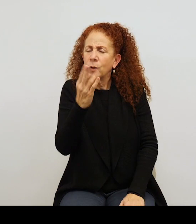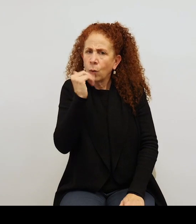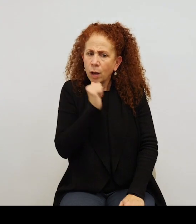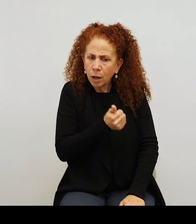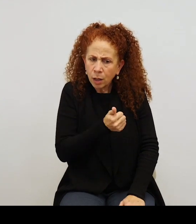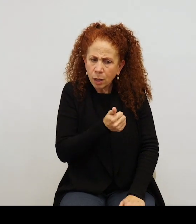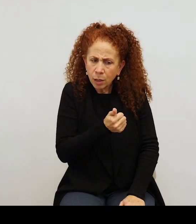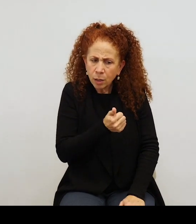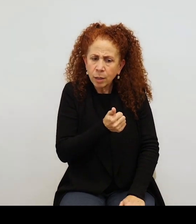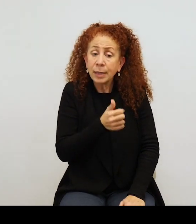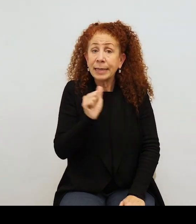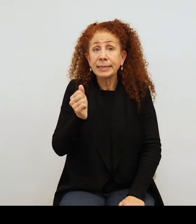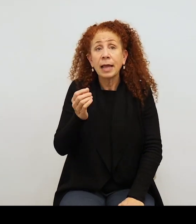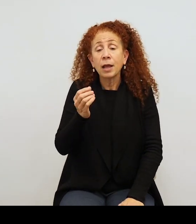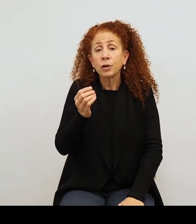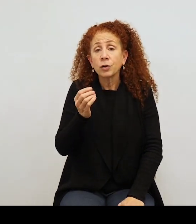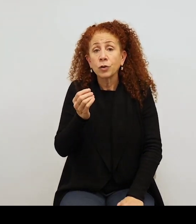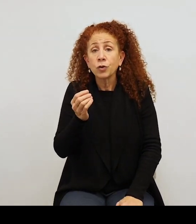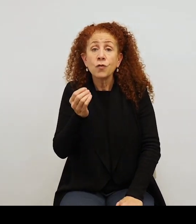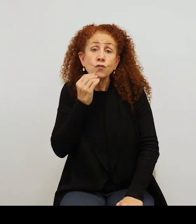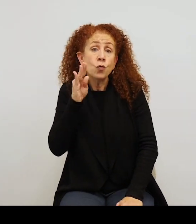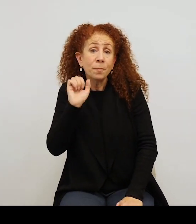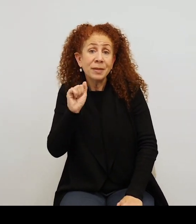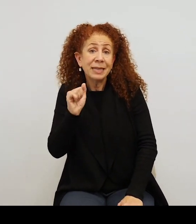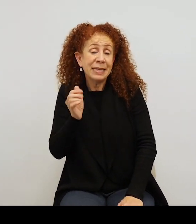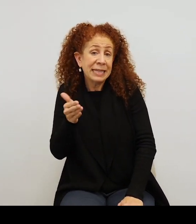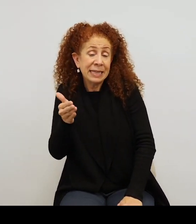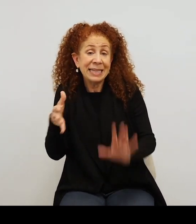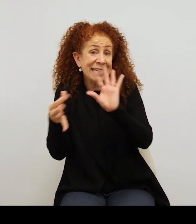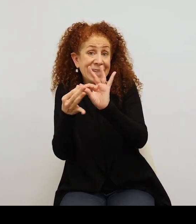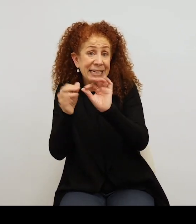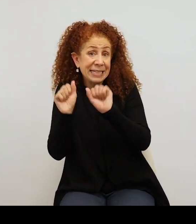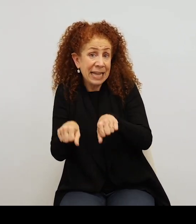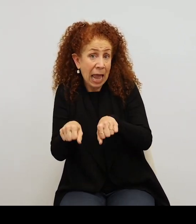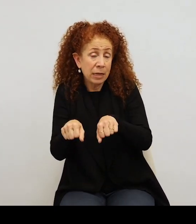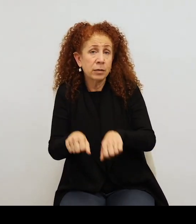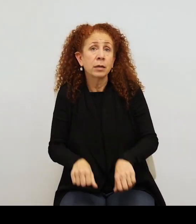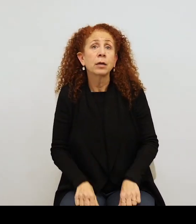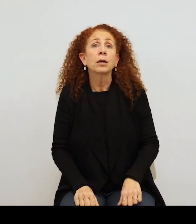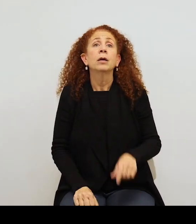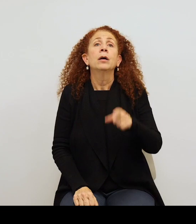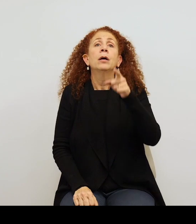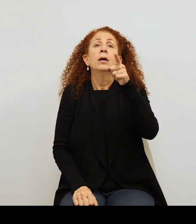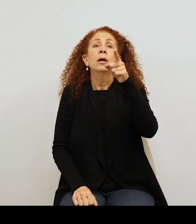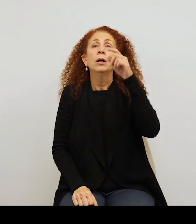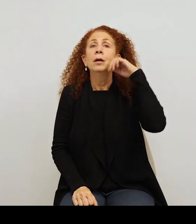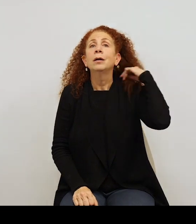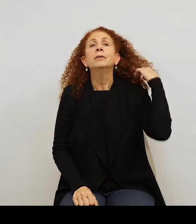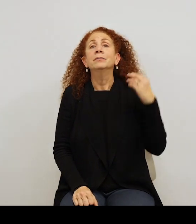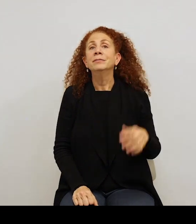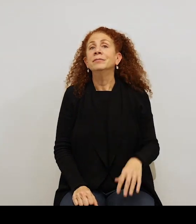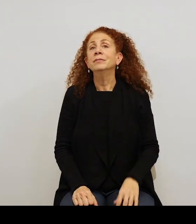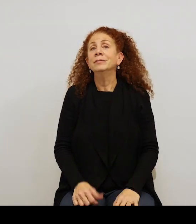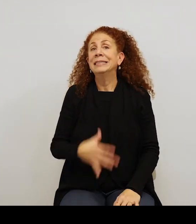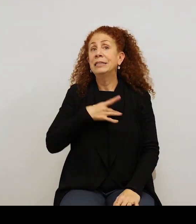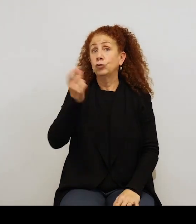can food be kin, and what are the consequences of thinking of food and kinship together? Yeah. It's an interesting question because I actually